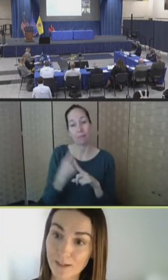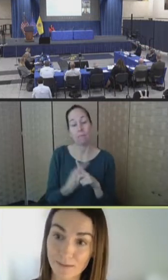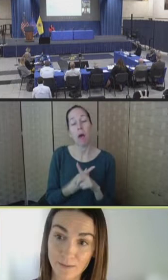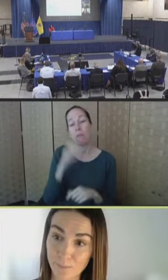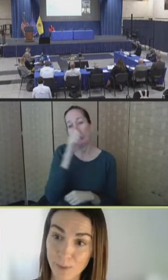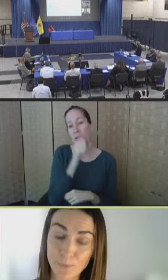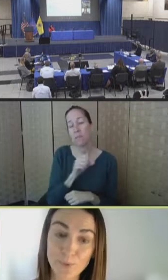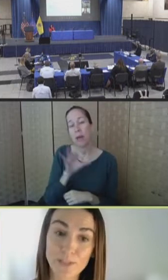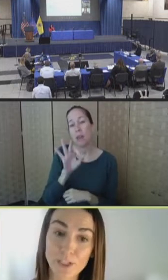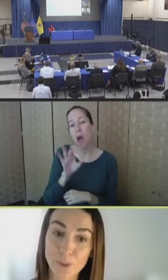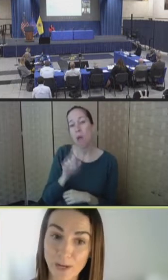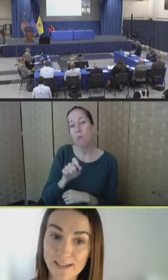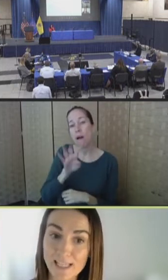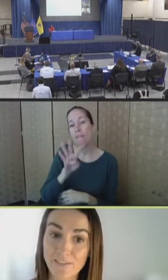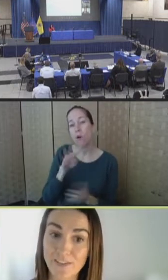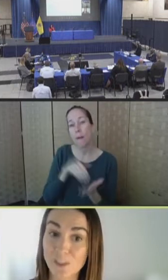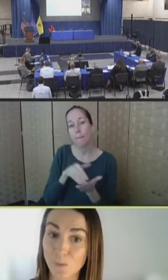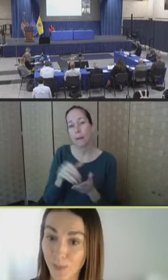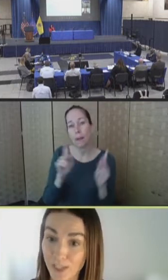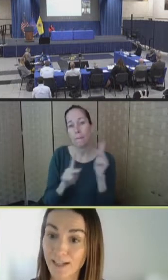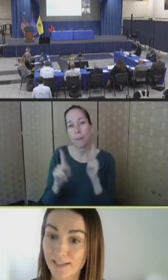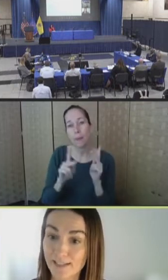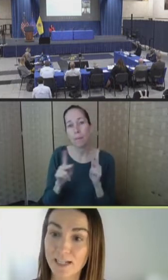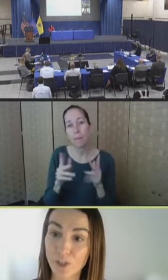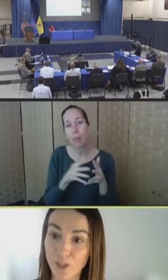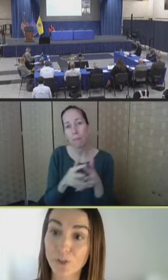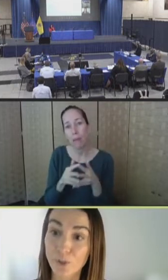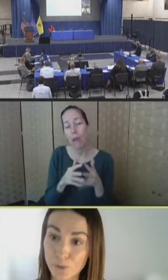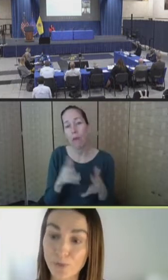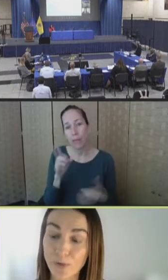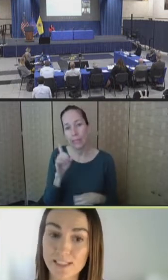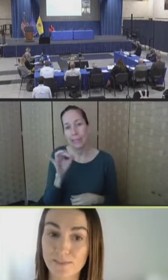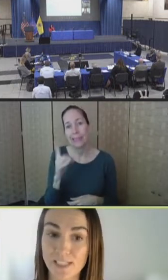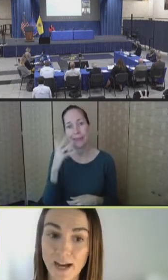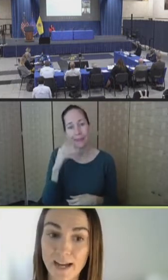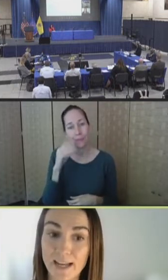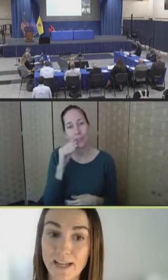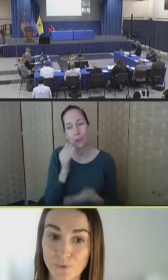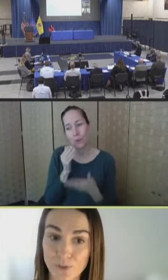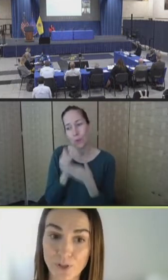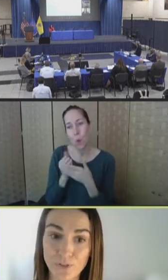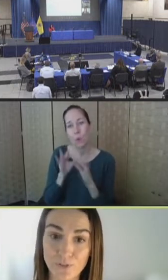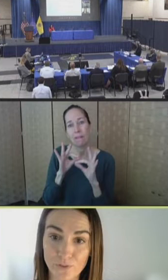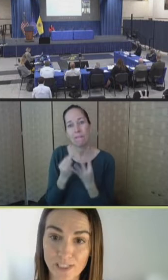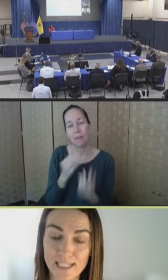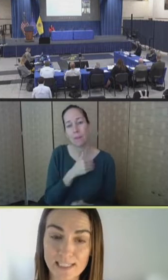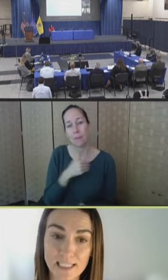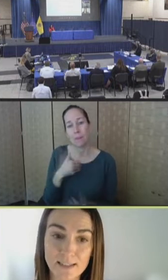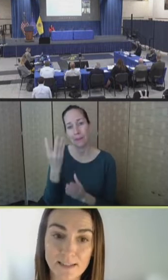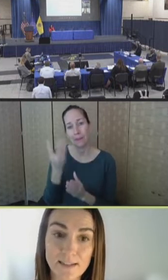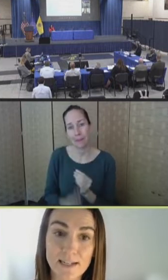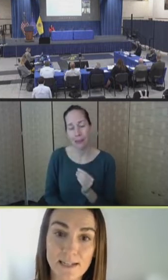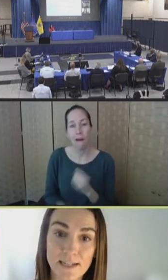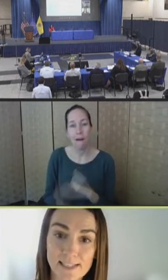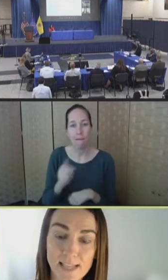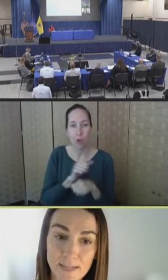people in the U.S. have experienced a close relative die as a result of COVID-19. Next slide.